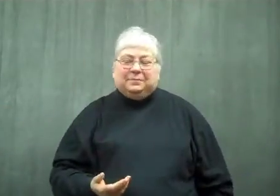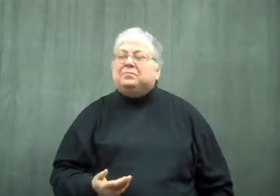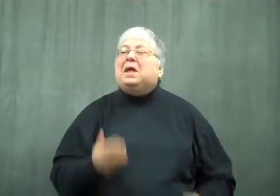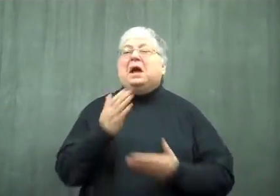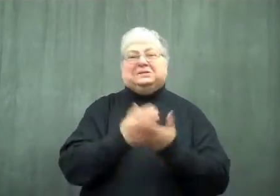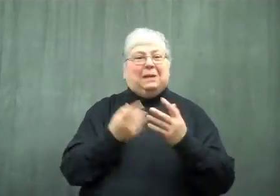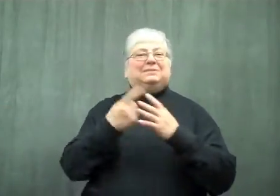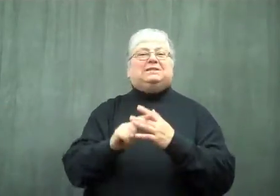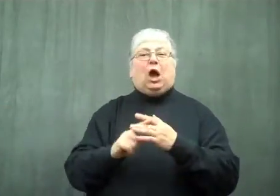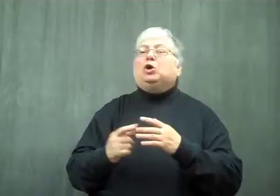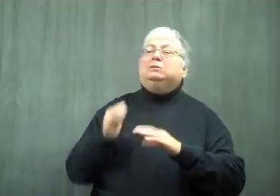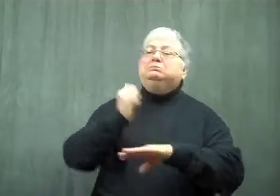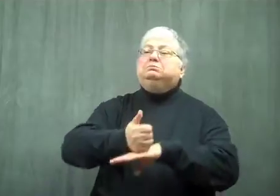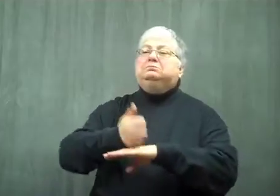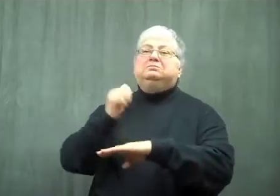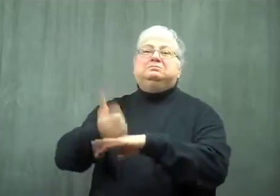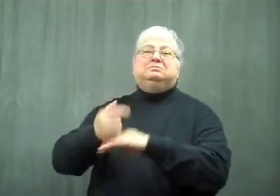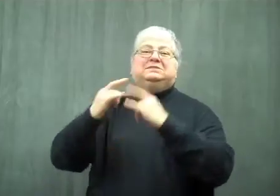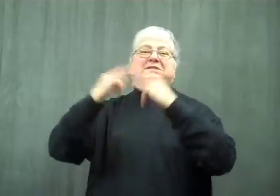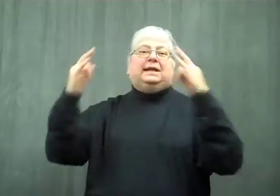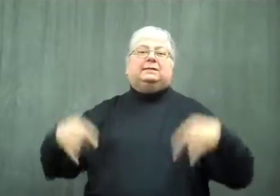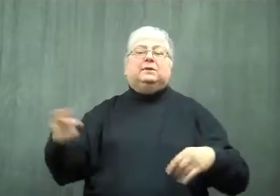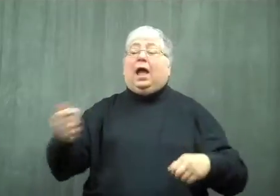Some started to set up tents.